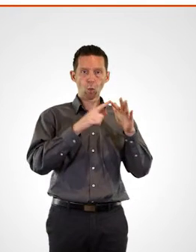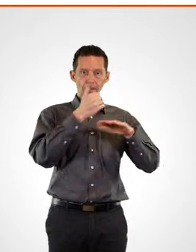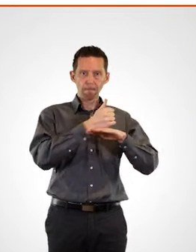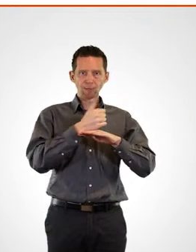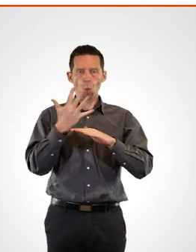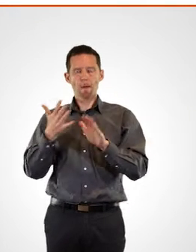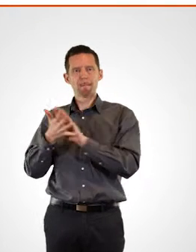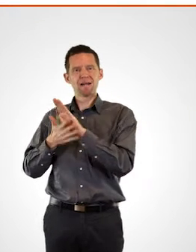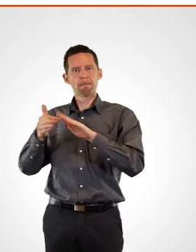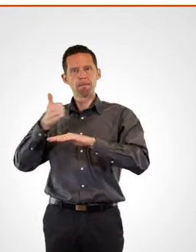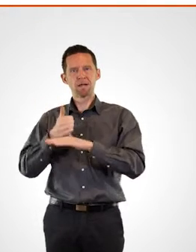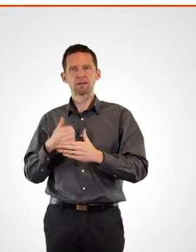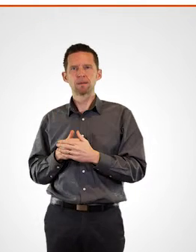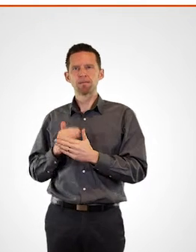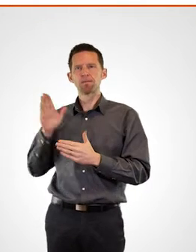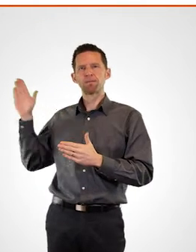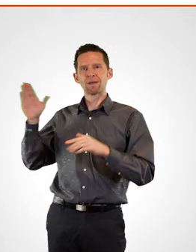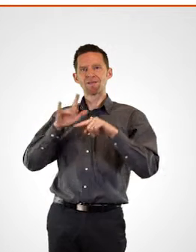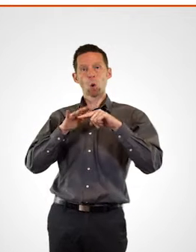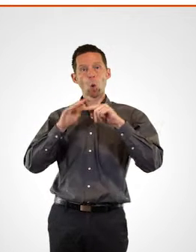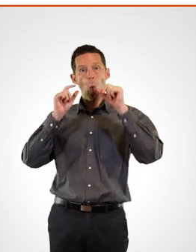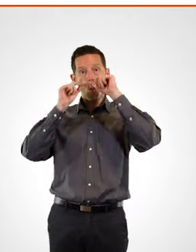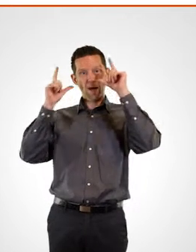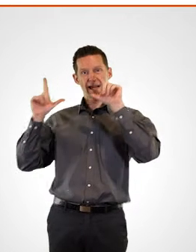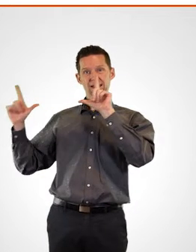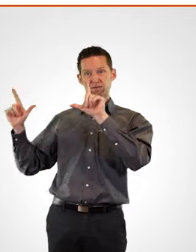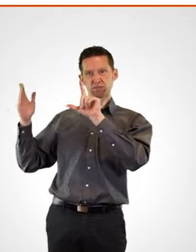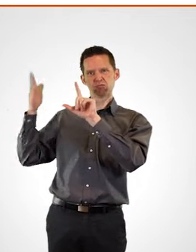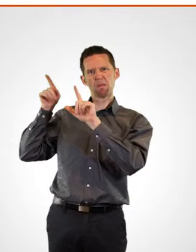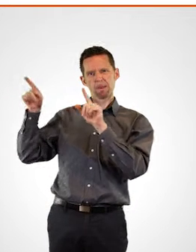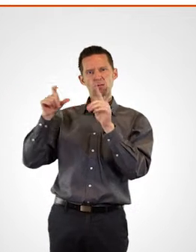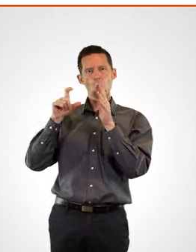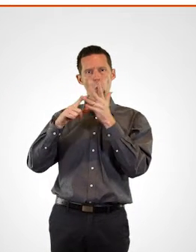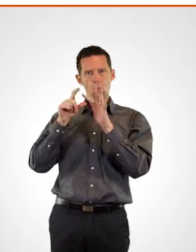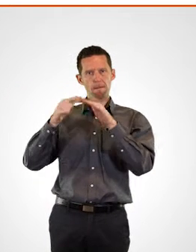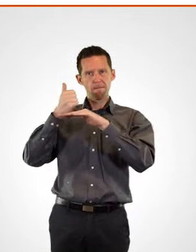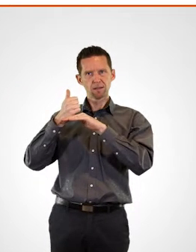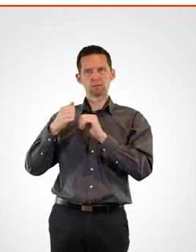So we look at phonological awareness in Foundations for Literacy. That would be a code-based skill.